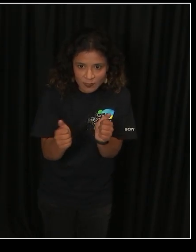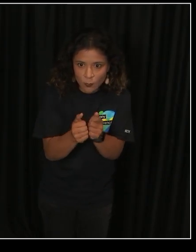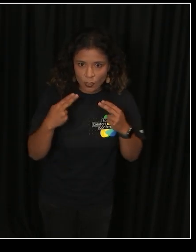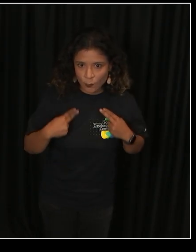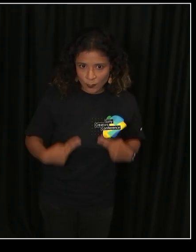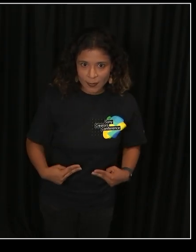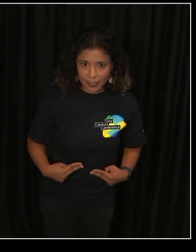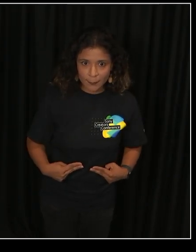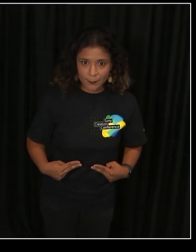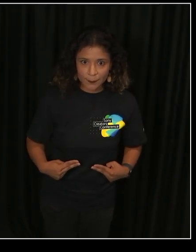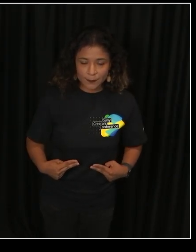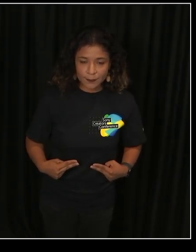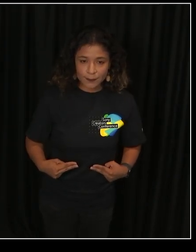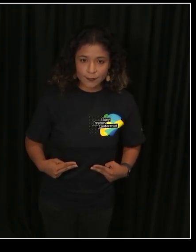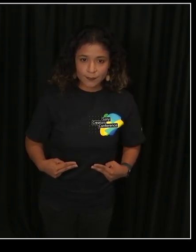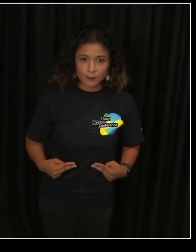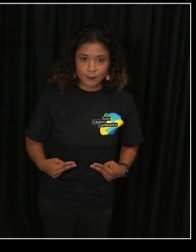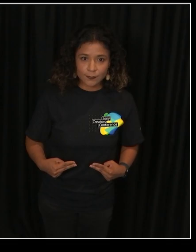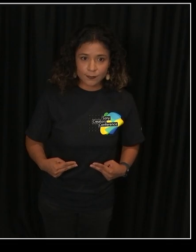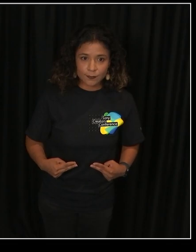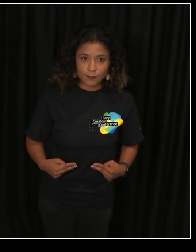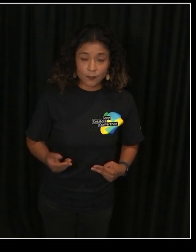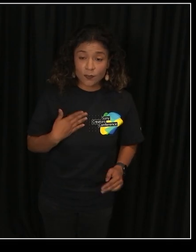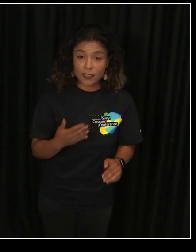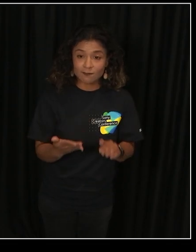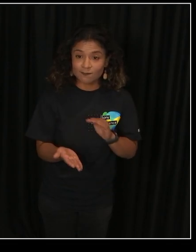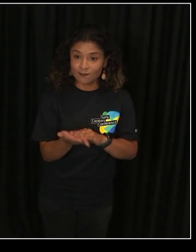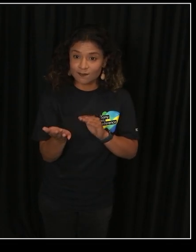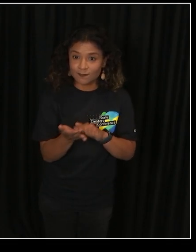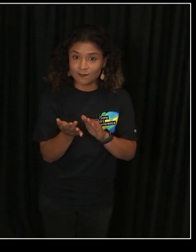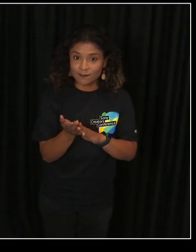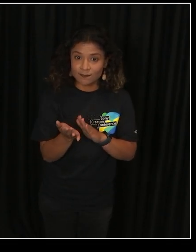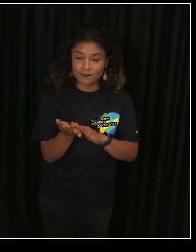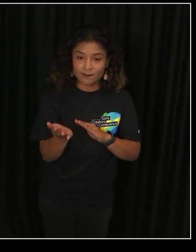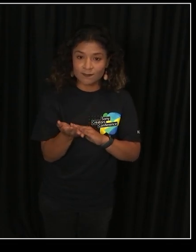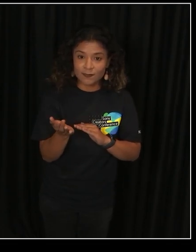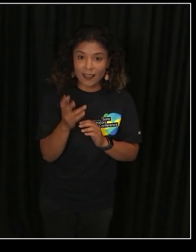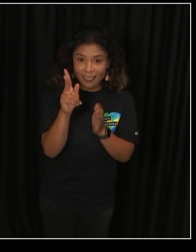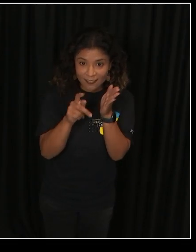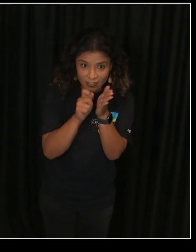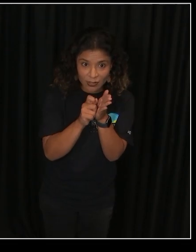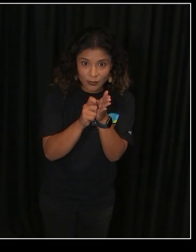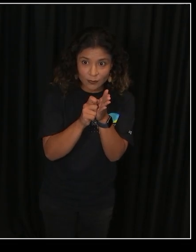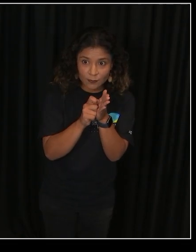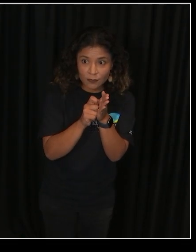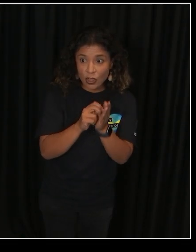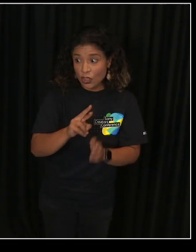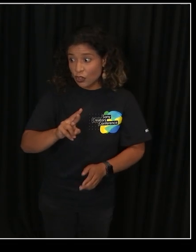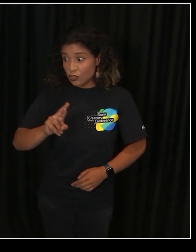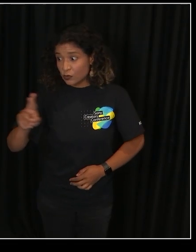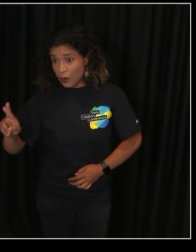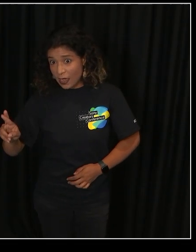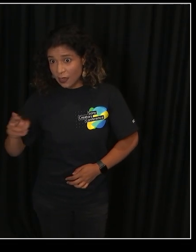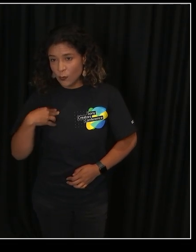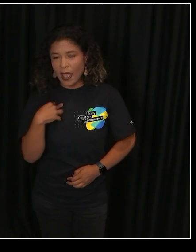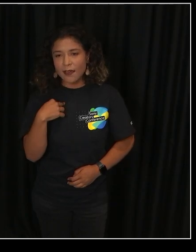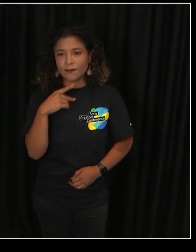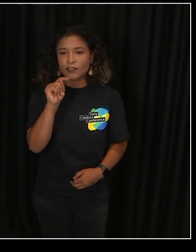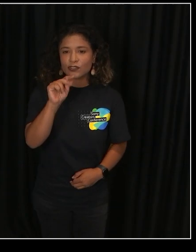And while we run this video of the actual event, on the right side we have the trajectories of the cars